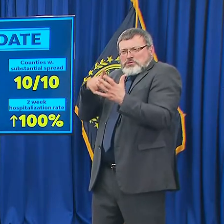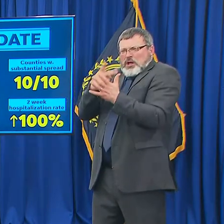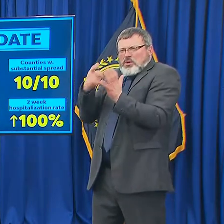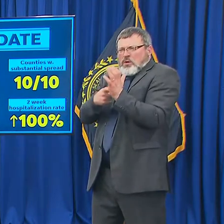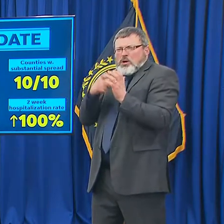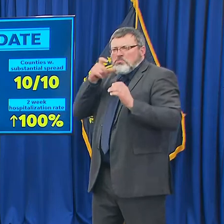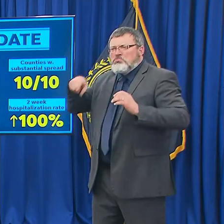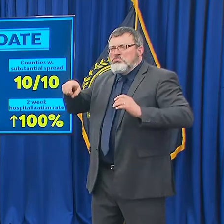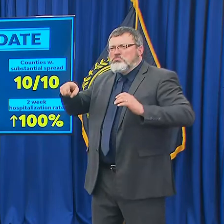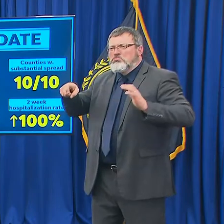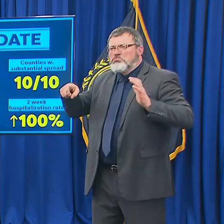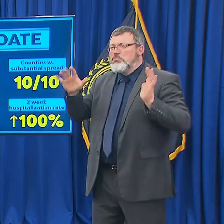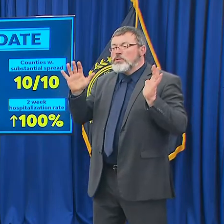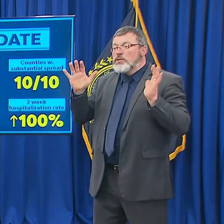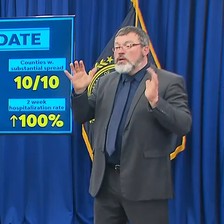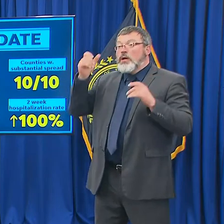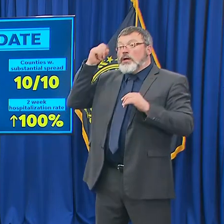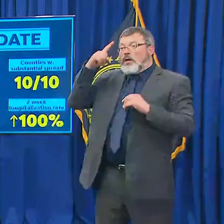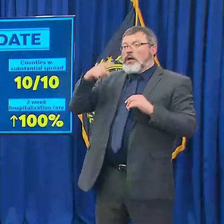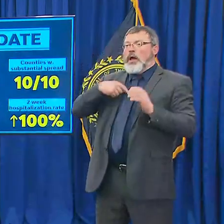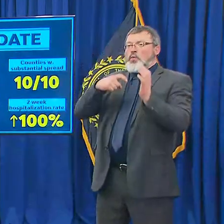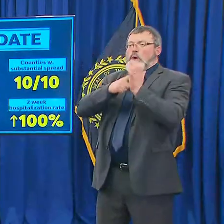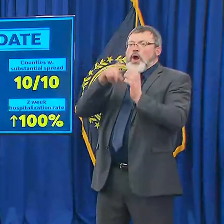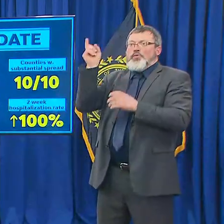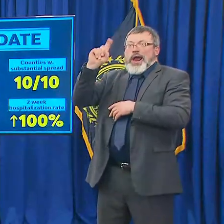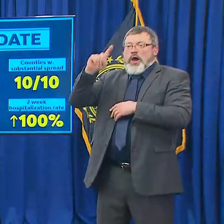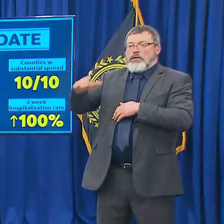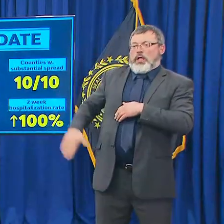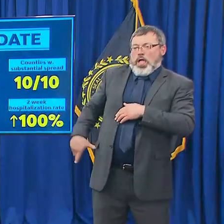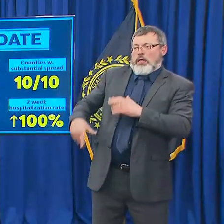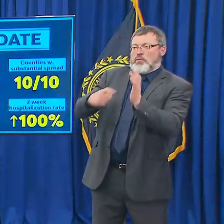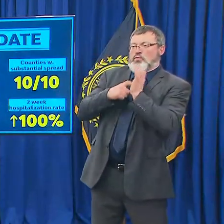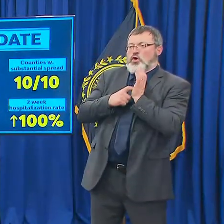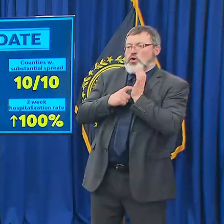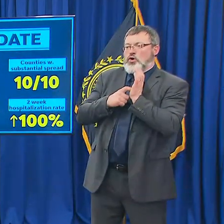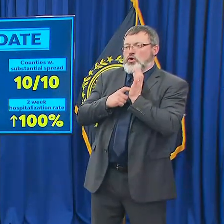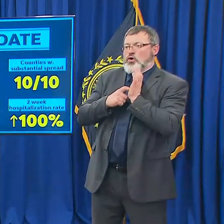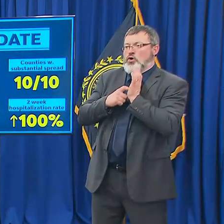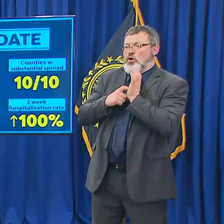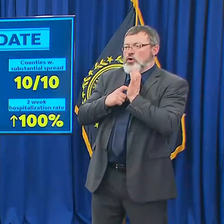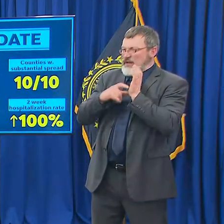certain areas of business that it appears to be more problematic.